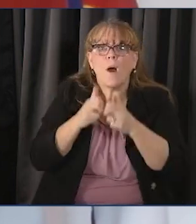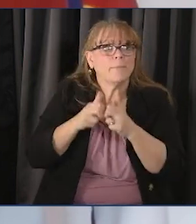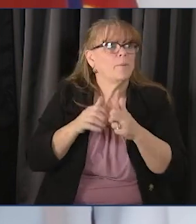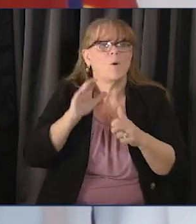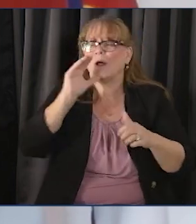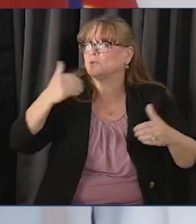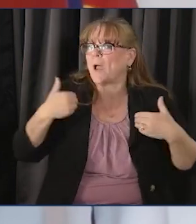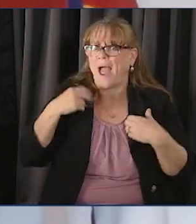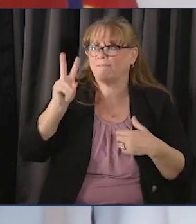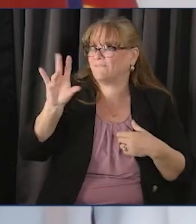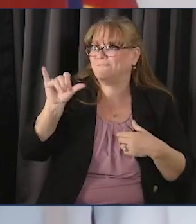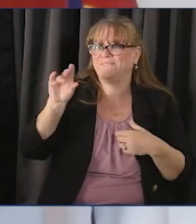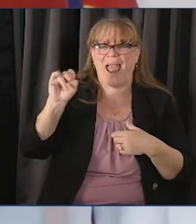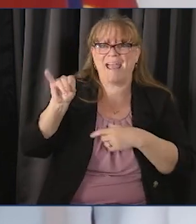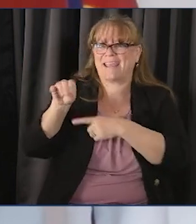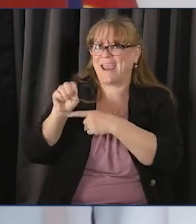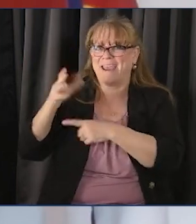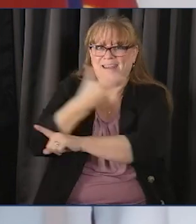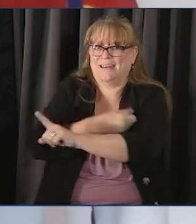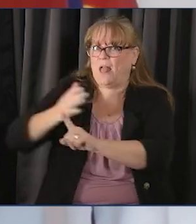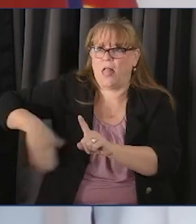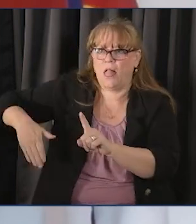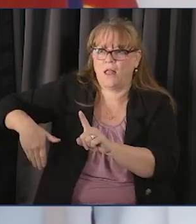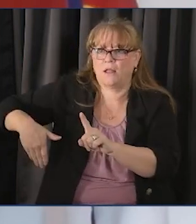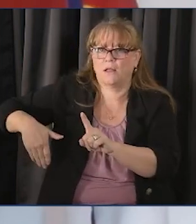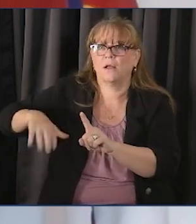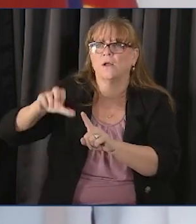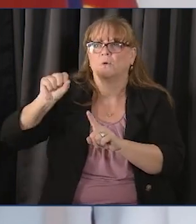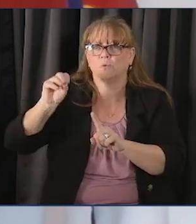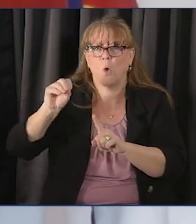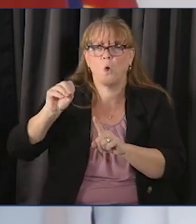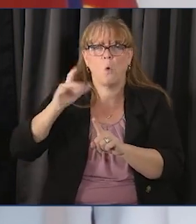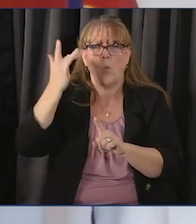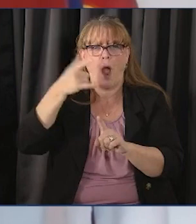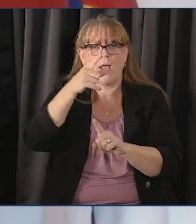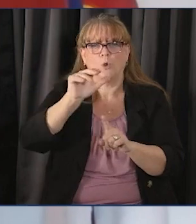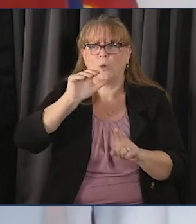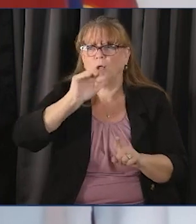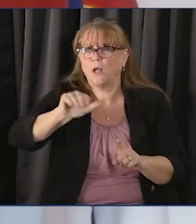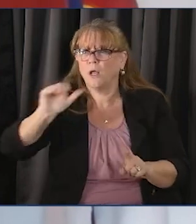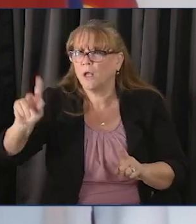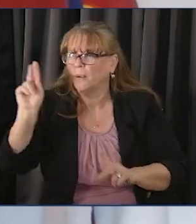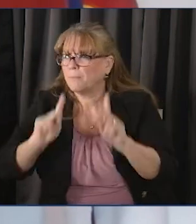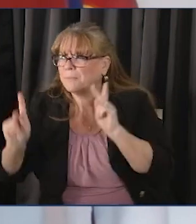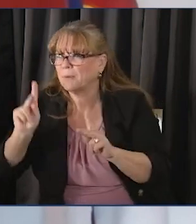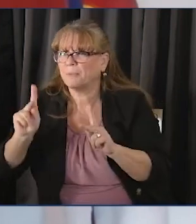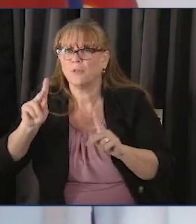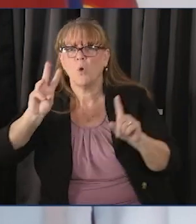the numbers, the distribution of vaccines that are coming to rural areas, as opposed to what's staying there in the Front Range.